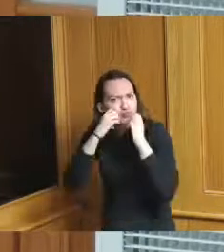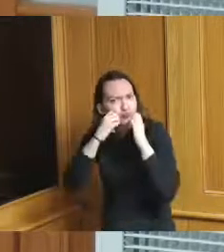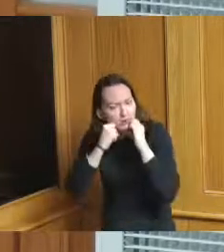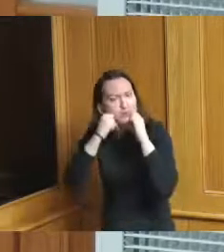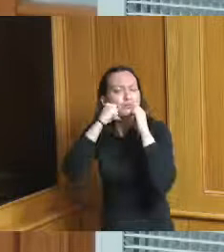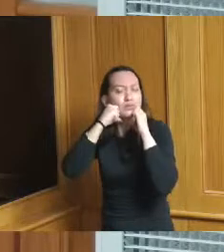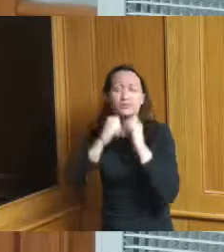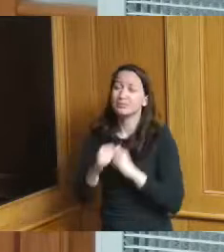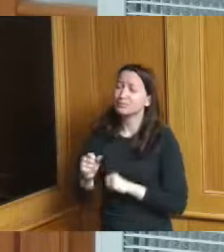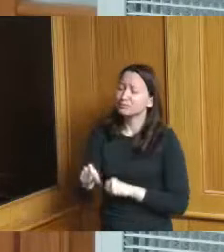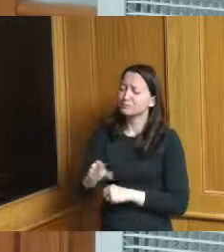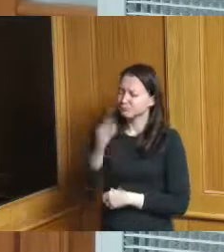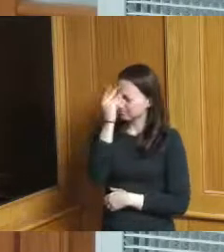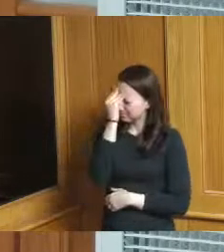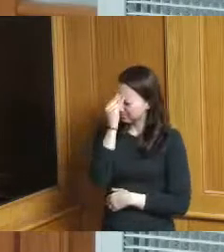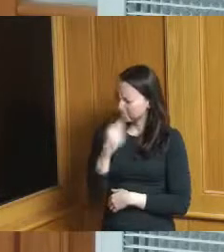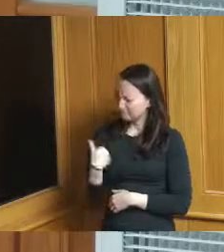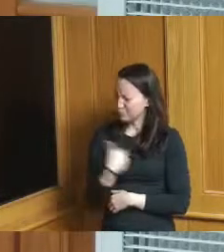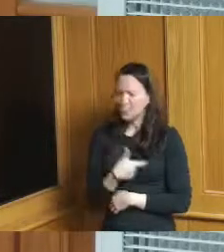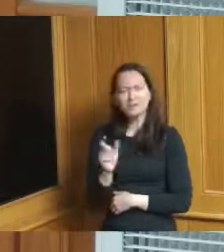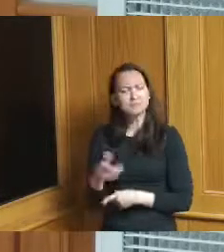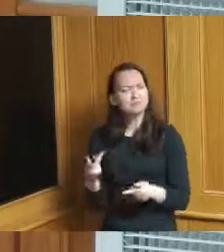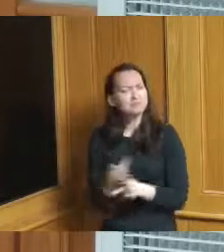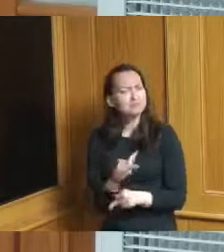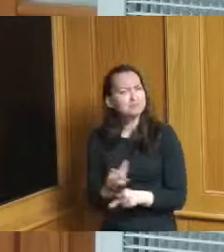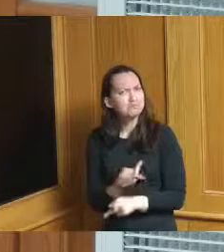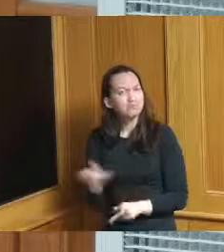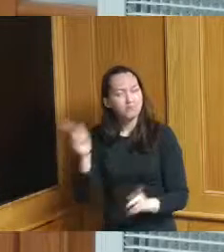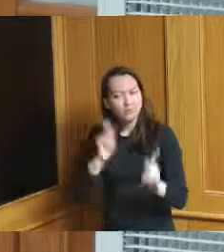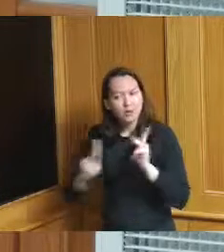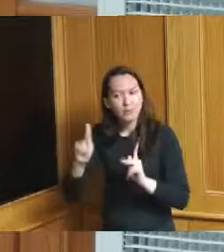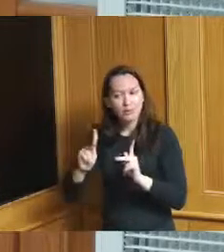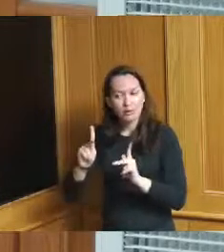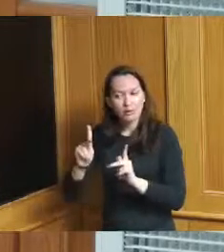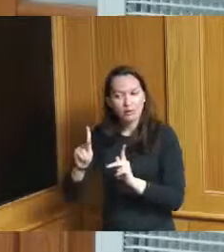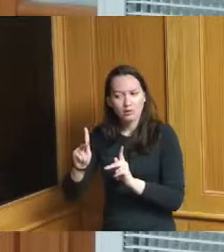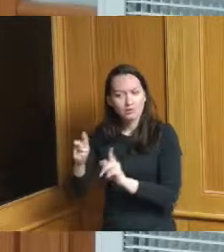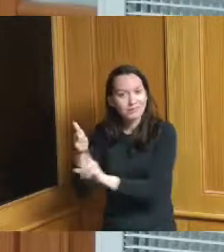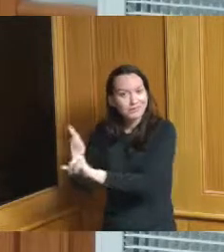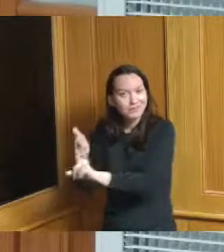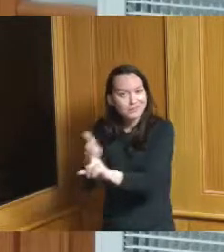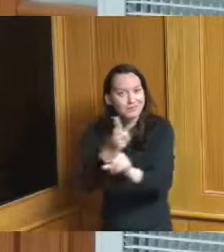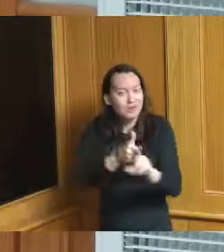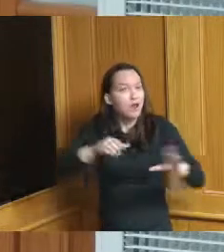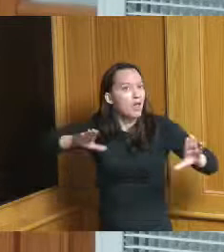we also then thought we need to find out for those individuals who are not yet vaccinated